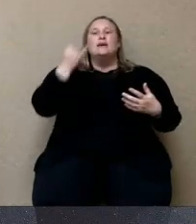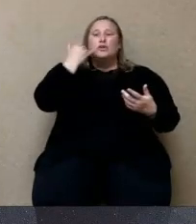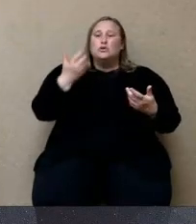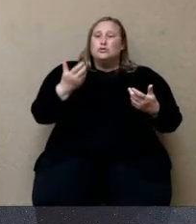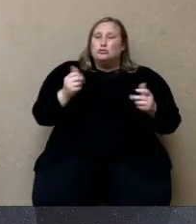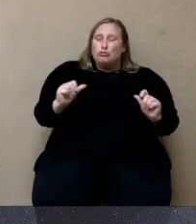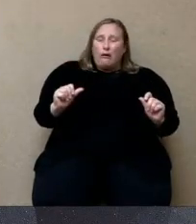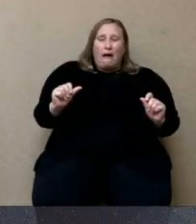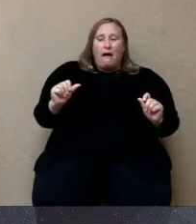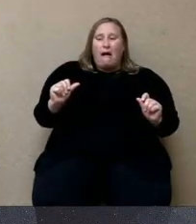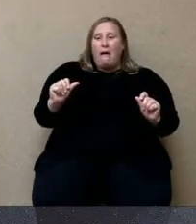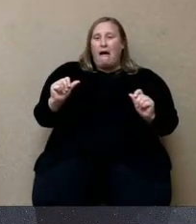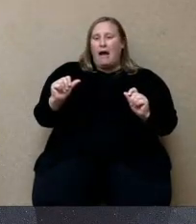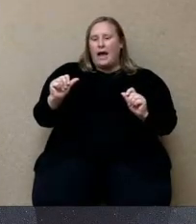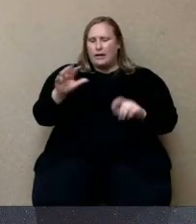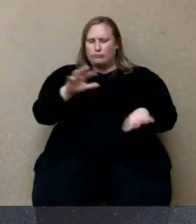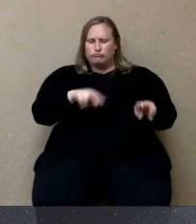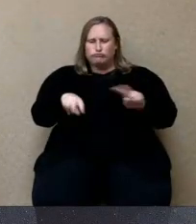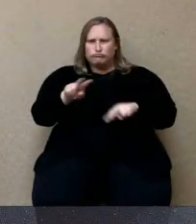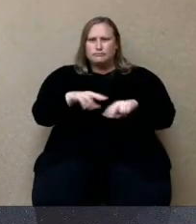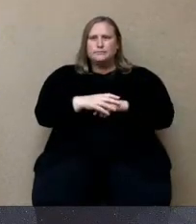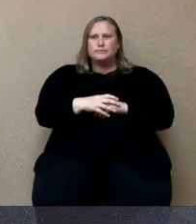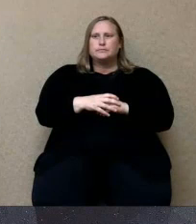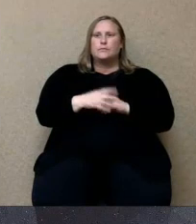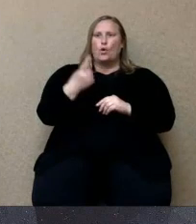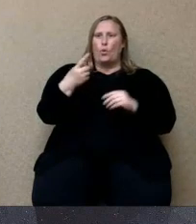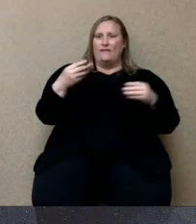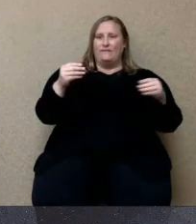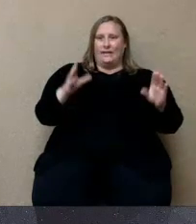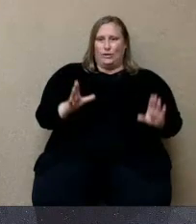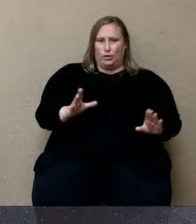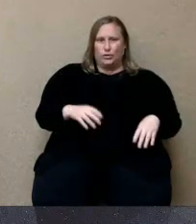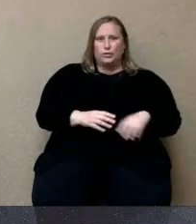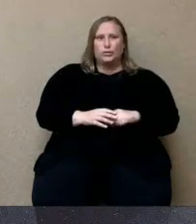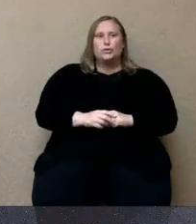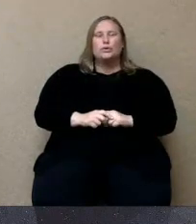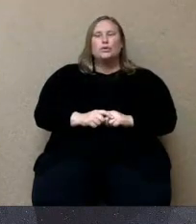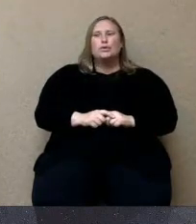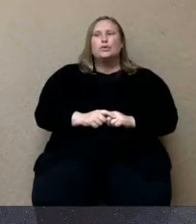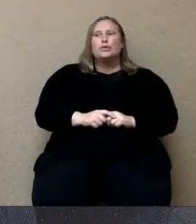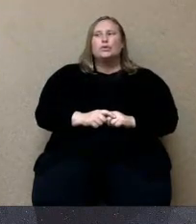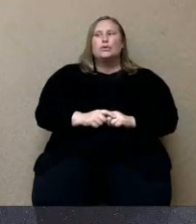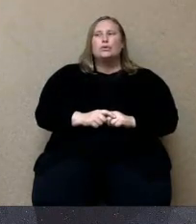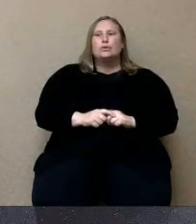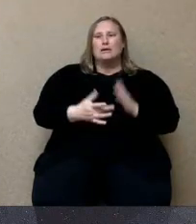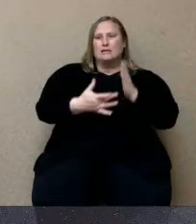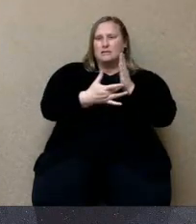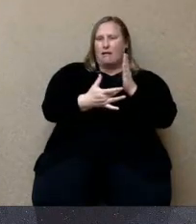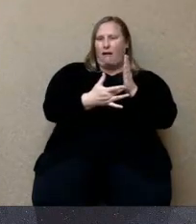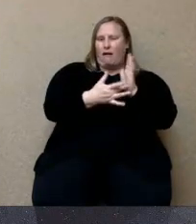The vendor reps vary, so one of them talked to me, a technologies rep, was one of our students.